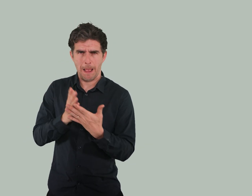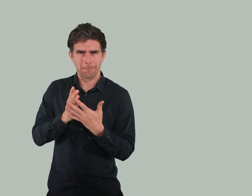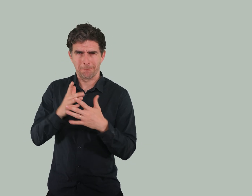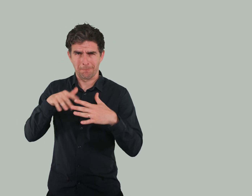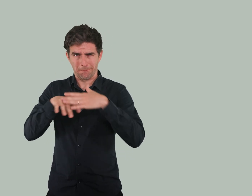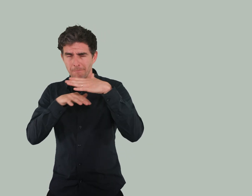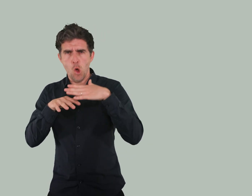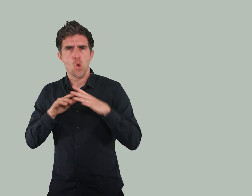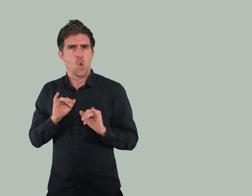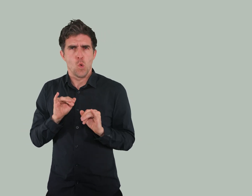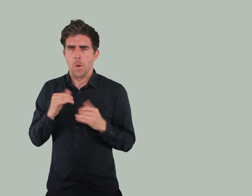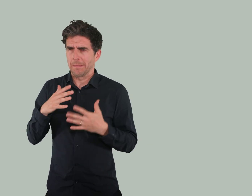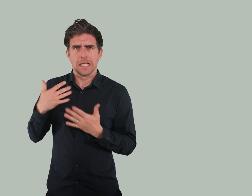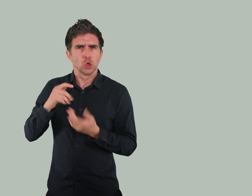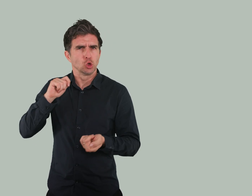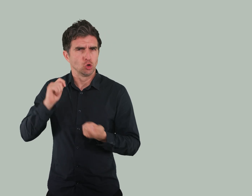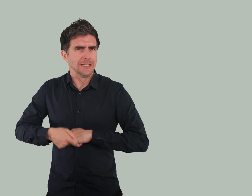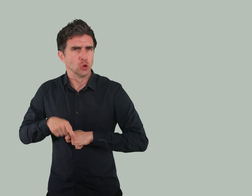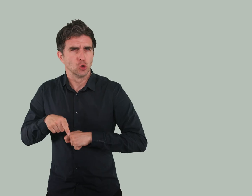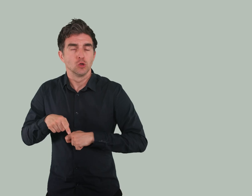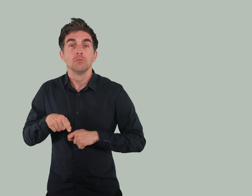lies a more serious shift.